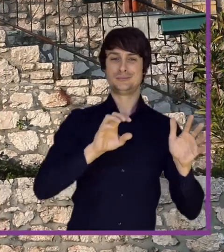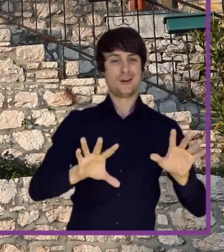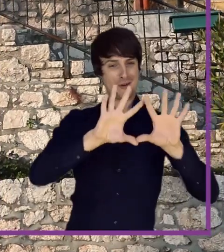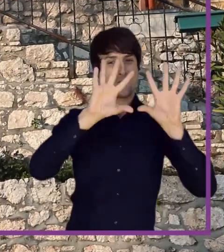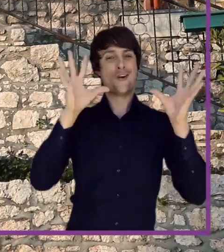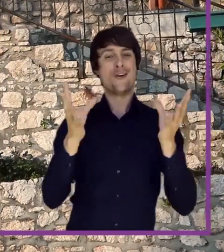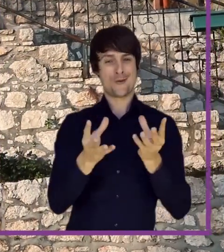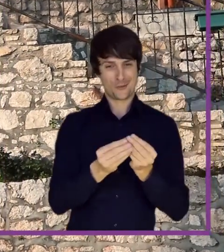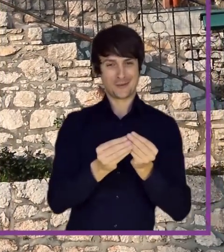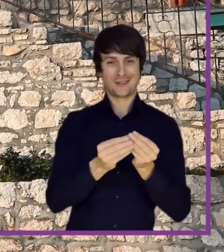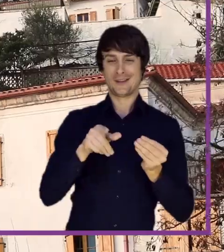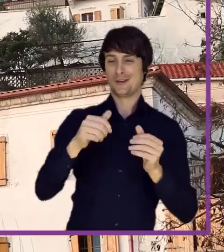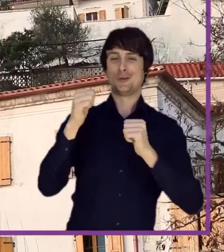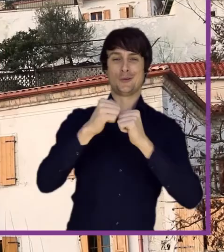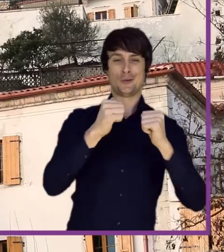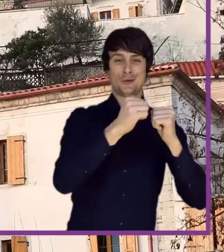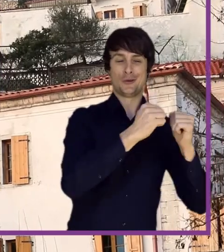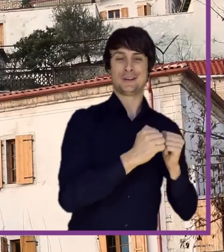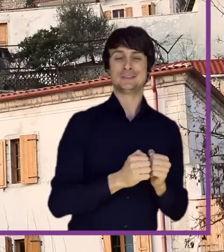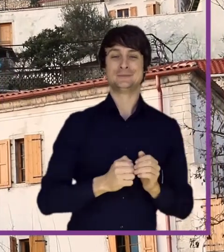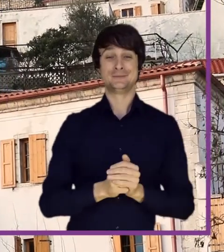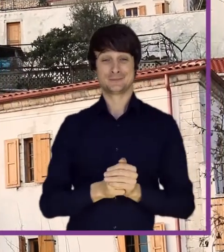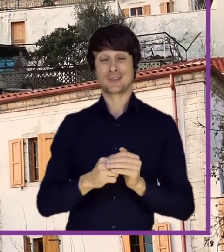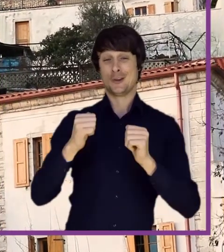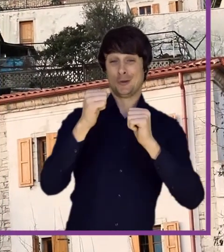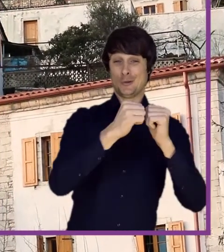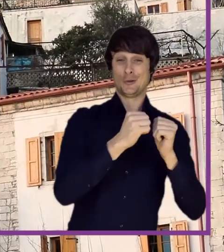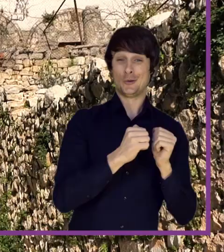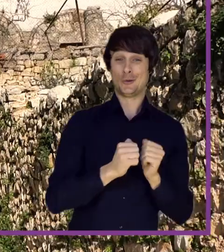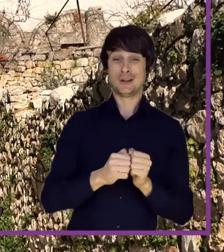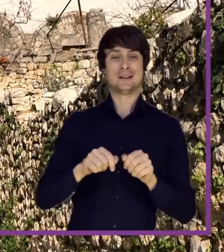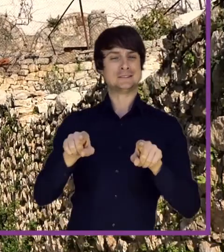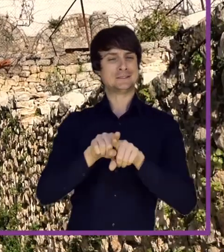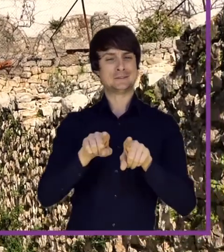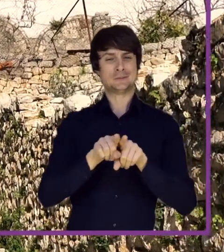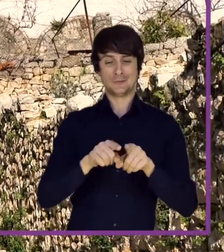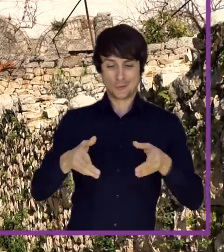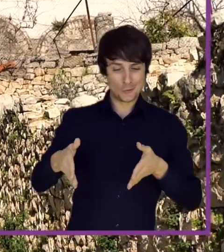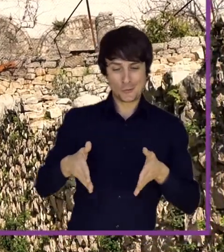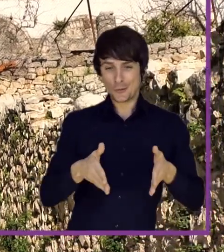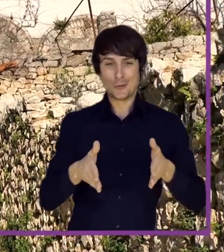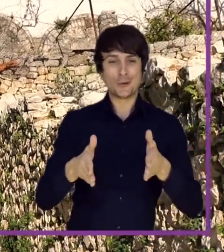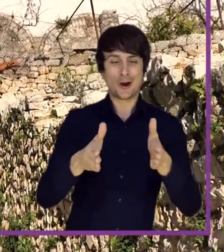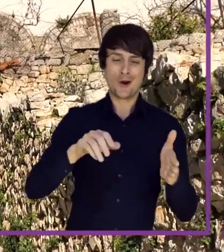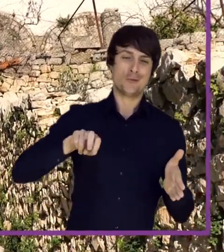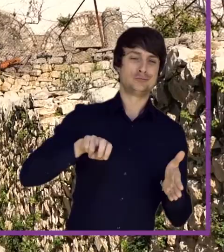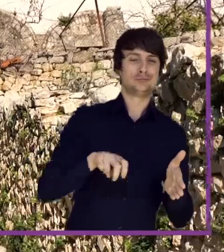on the mountainside, which appears mostly as residential complexes. The cobbled streets,